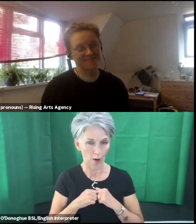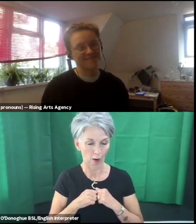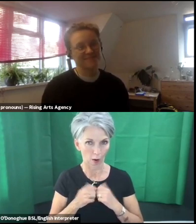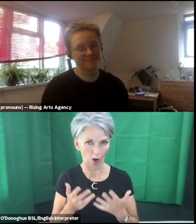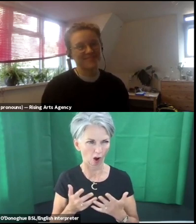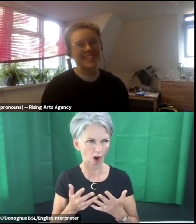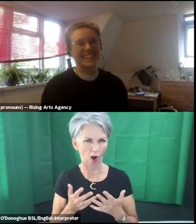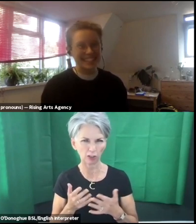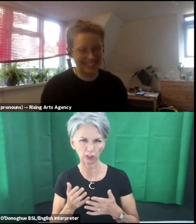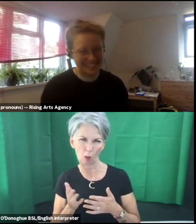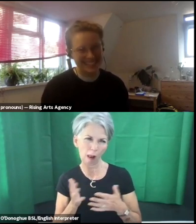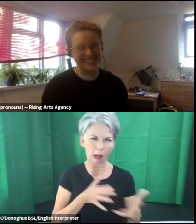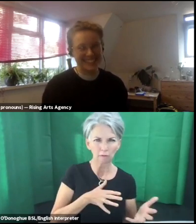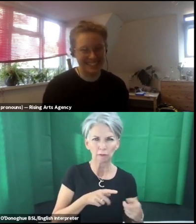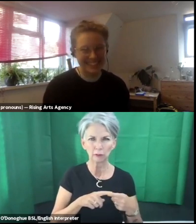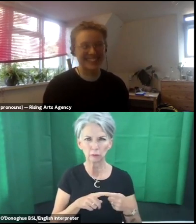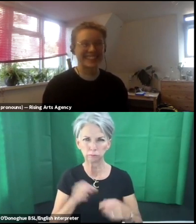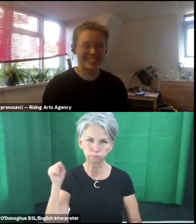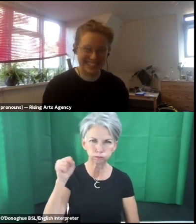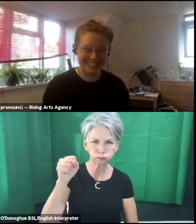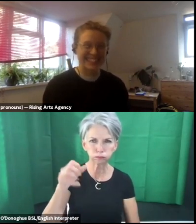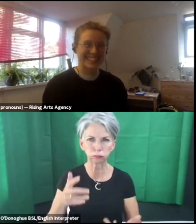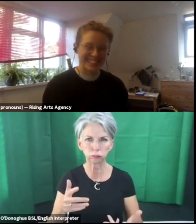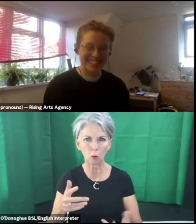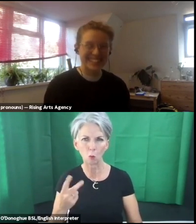And everybody was just one-upping each other on ultra-leftness.